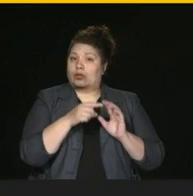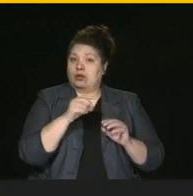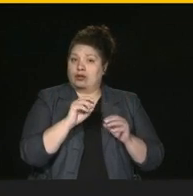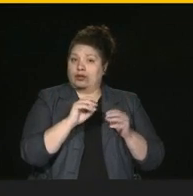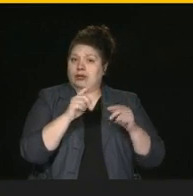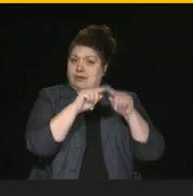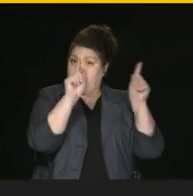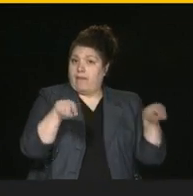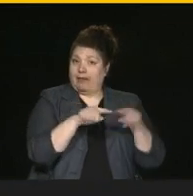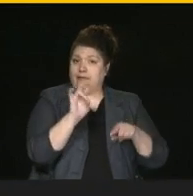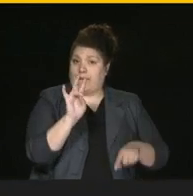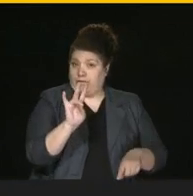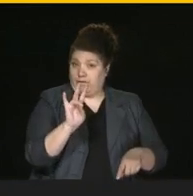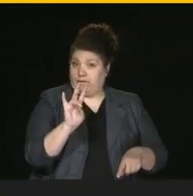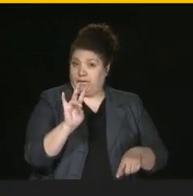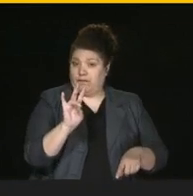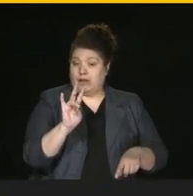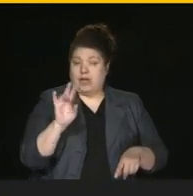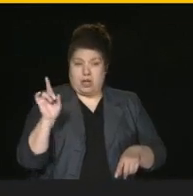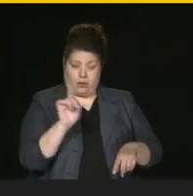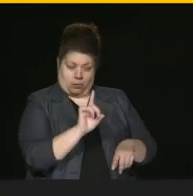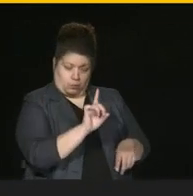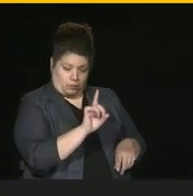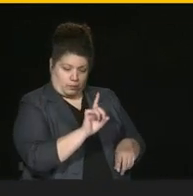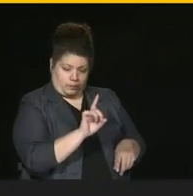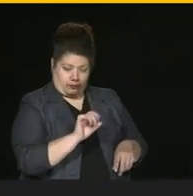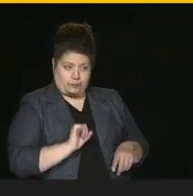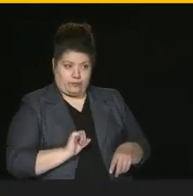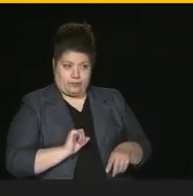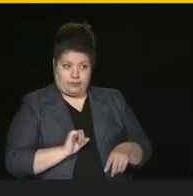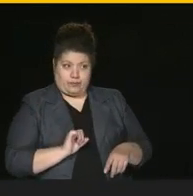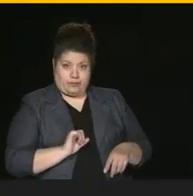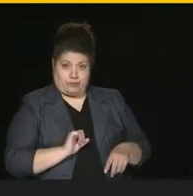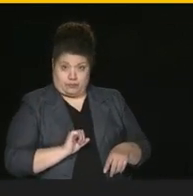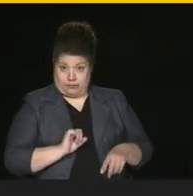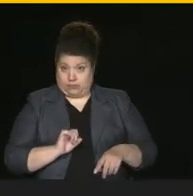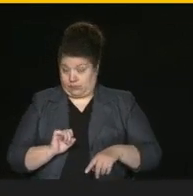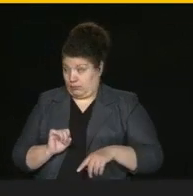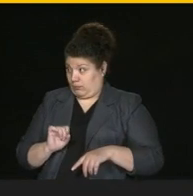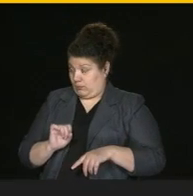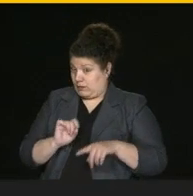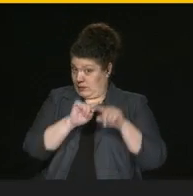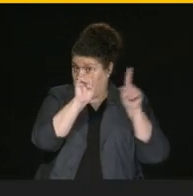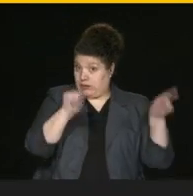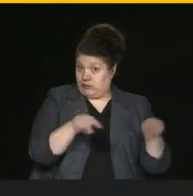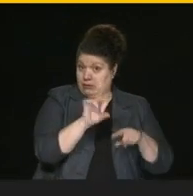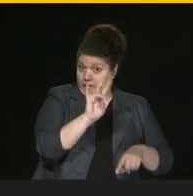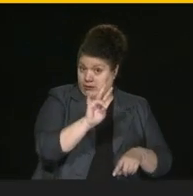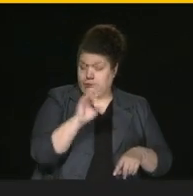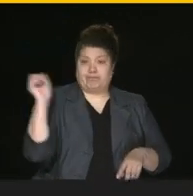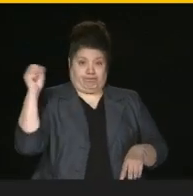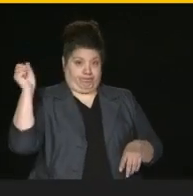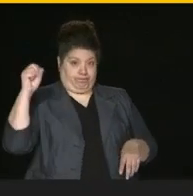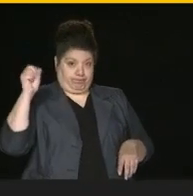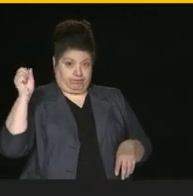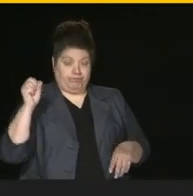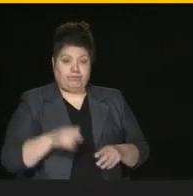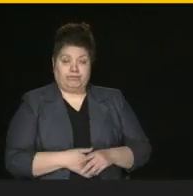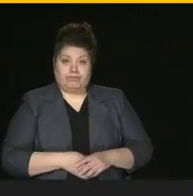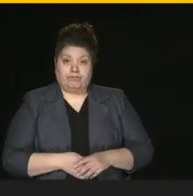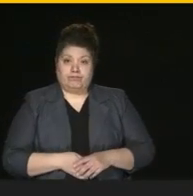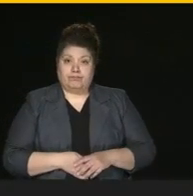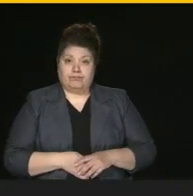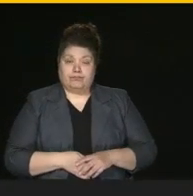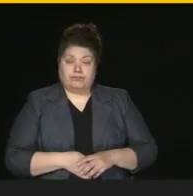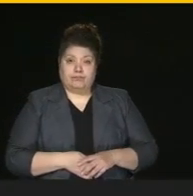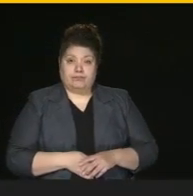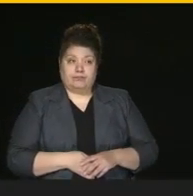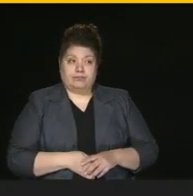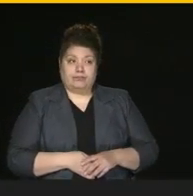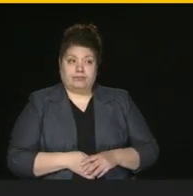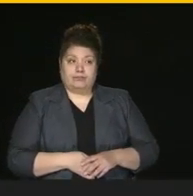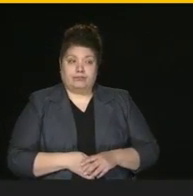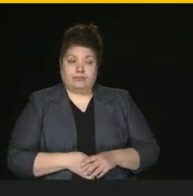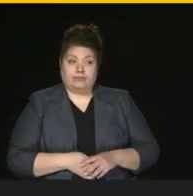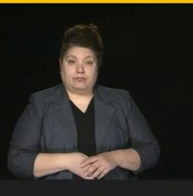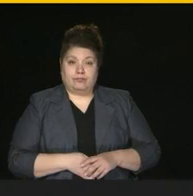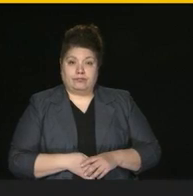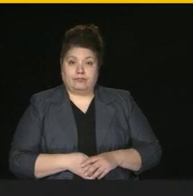SLIDE NUMBER 7.